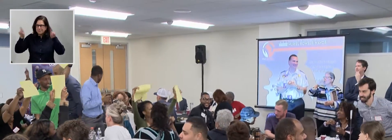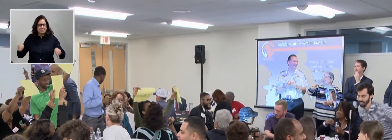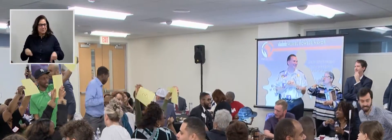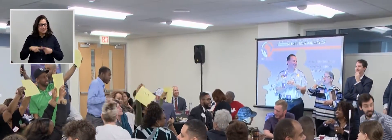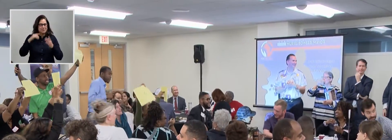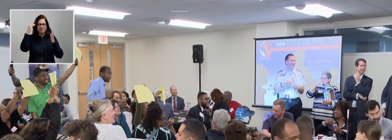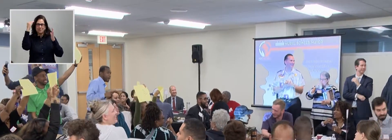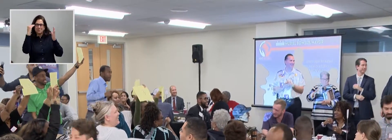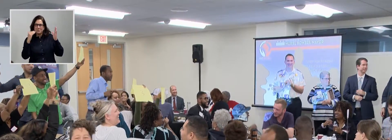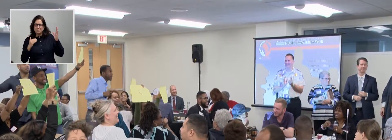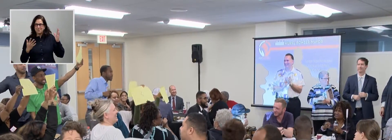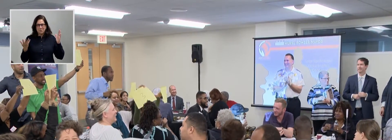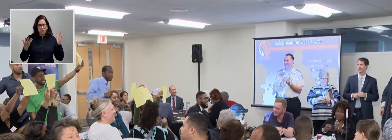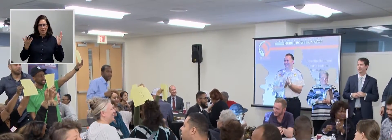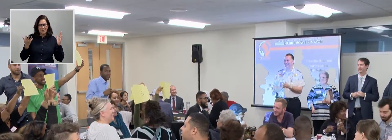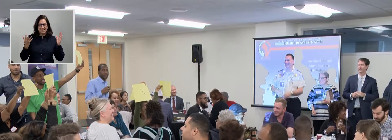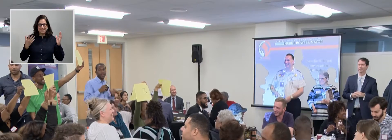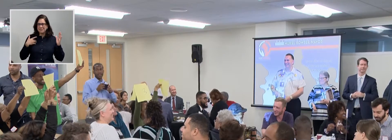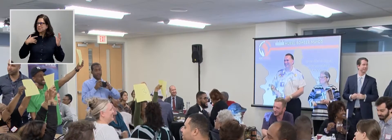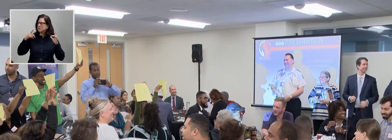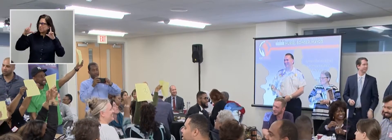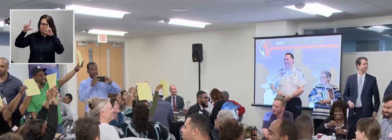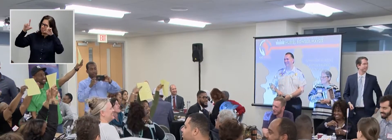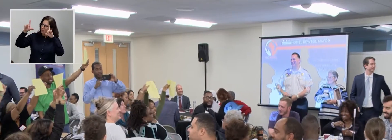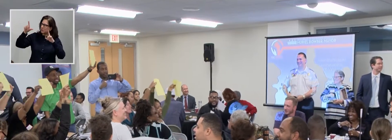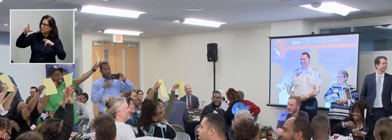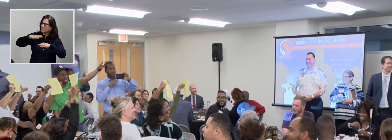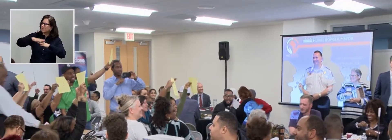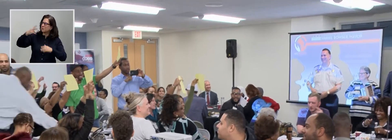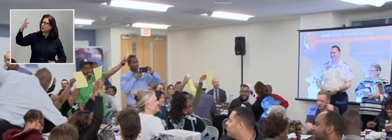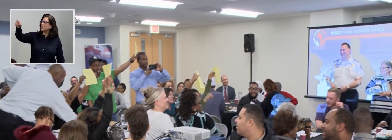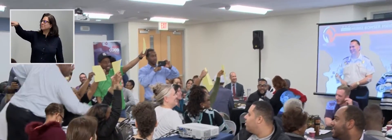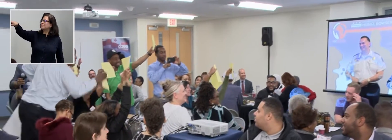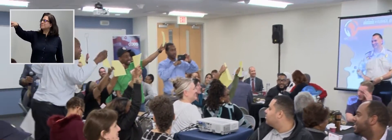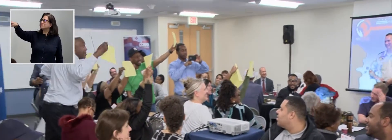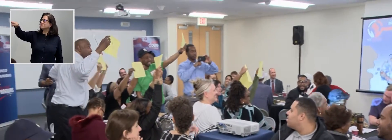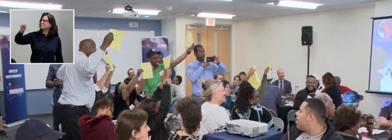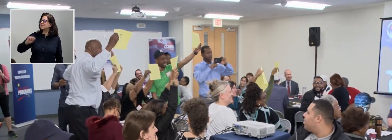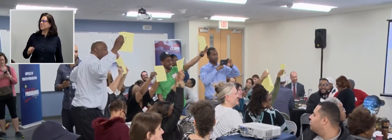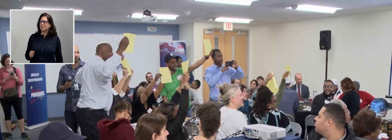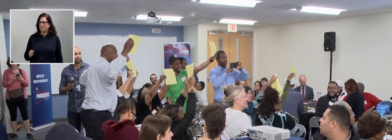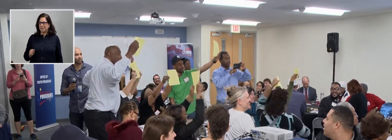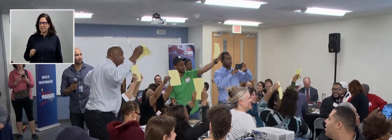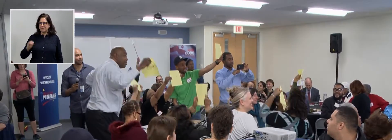I'M GOING TO TAKE A PICTURE AND TWEET THIS OUT WITH D.C. VALUES. ALL RIGHT, TABLE 3.